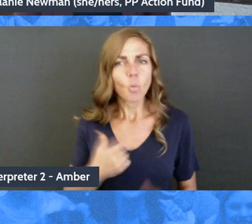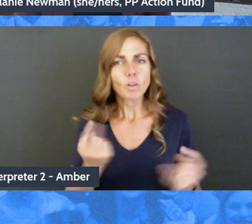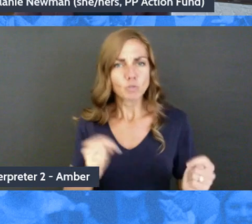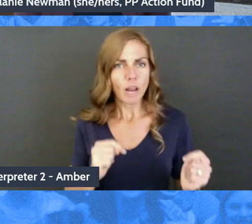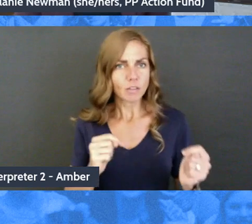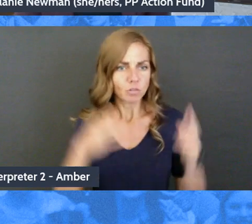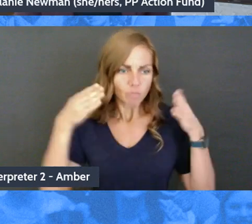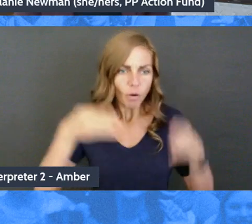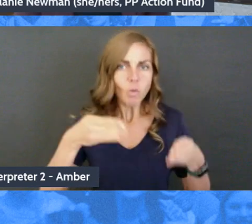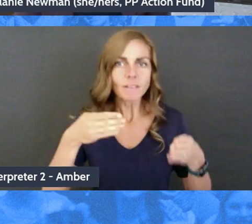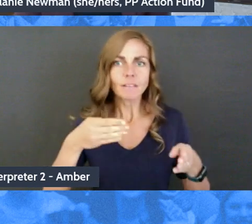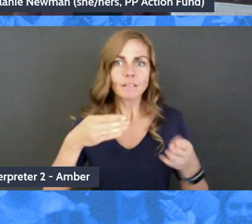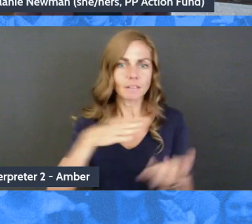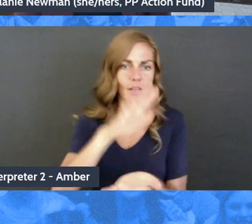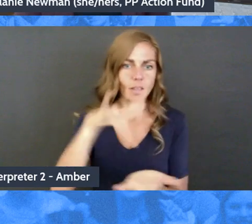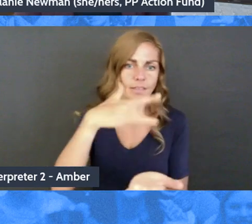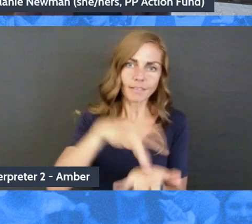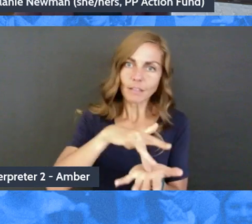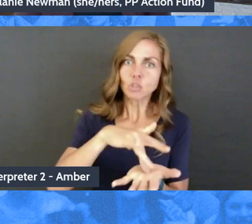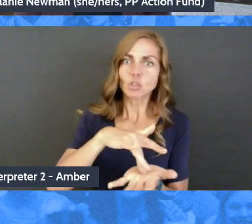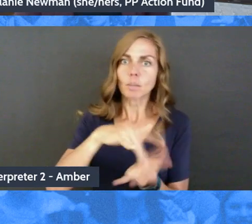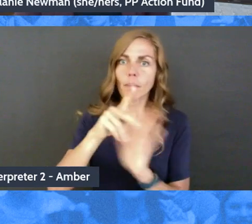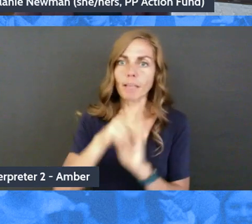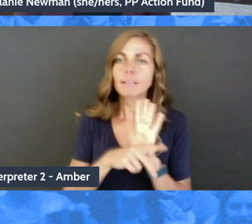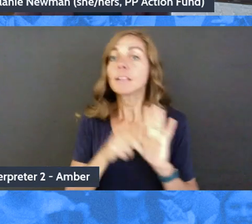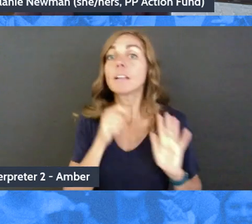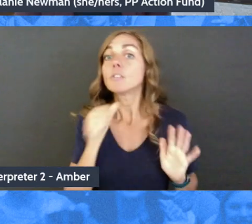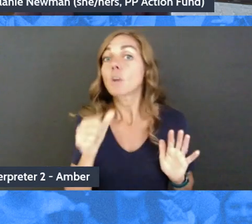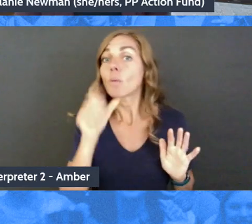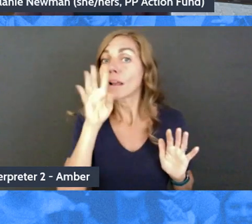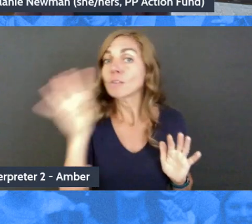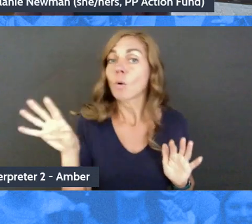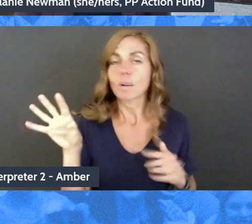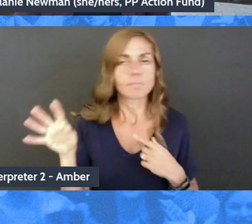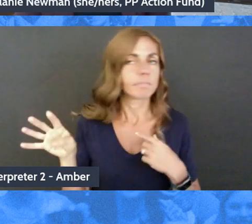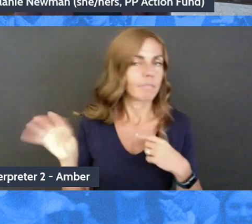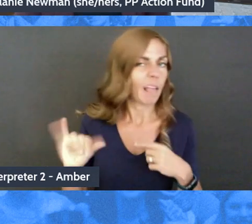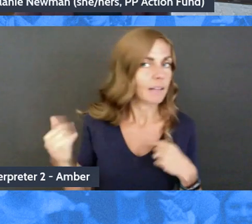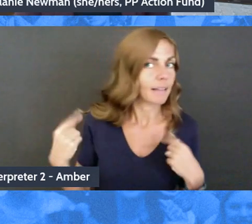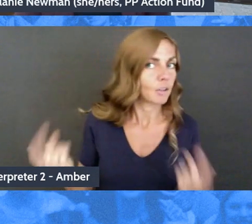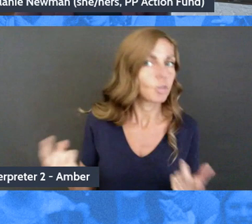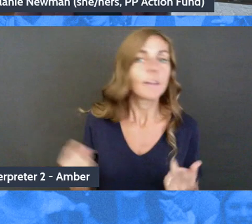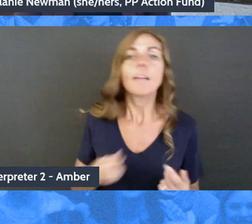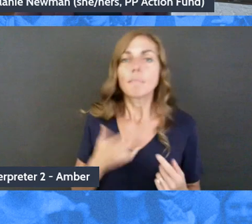that actually don't ignore as they historically have, the needs of women, especially black and Latino women.